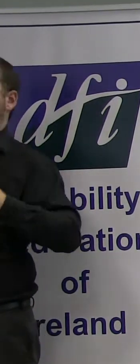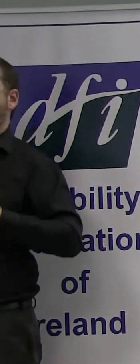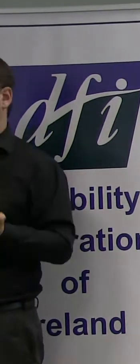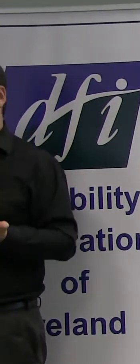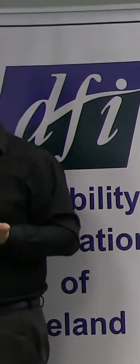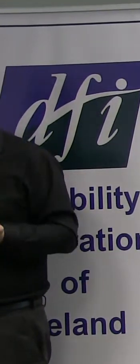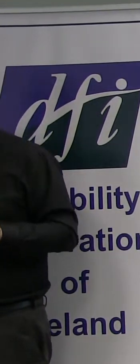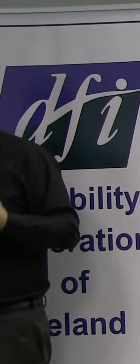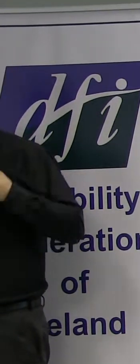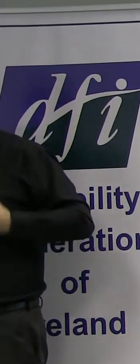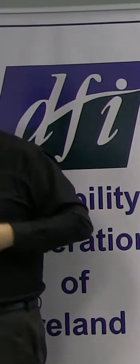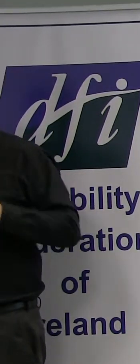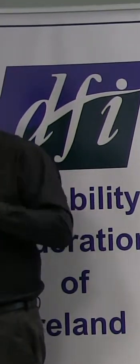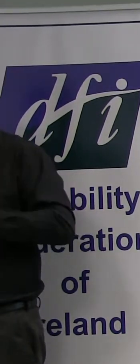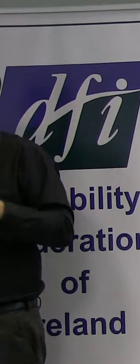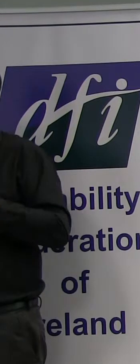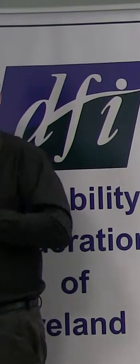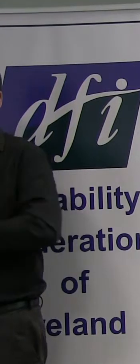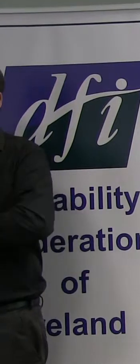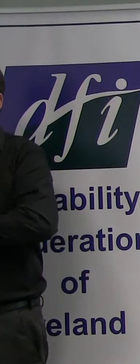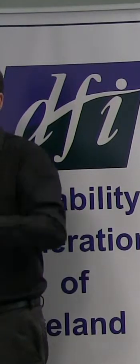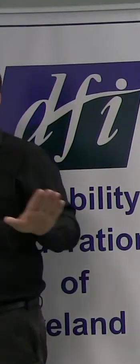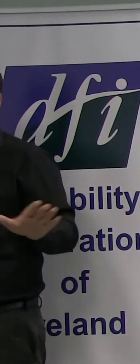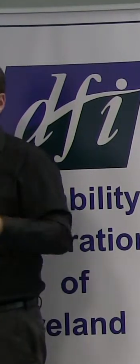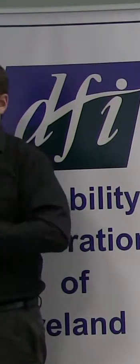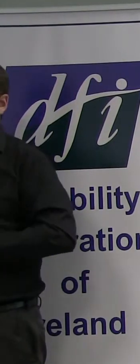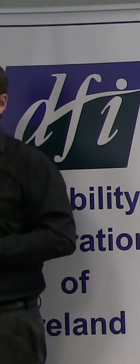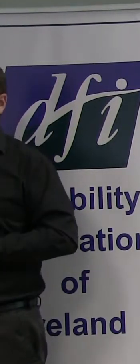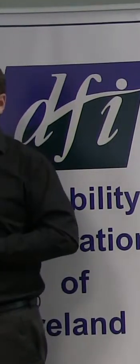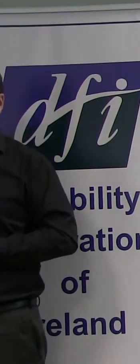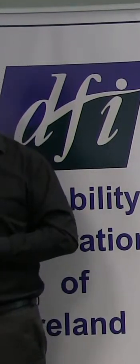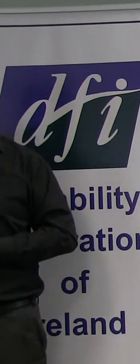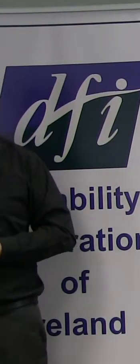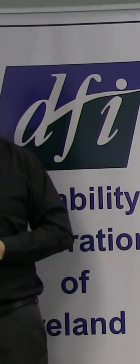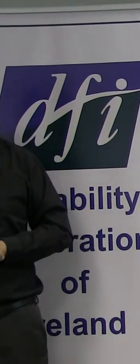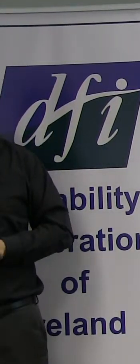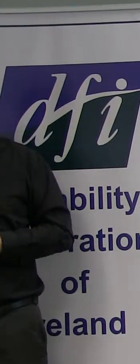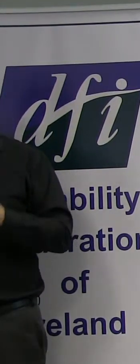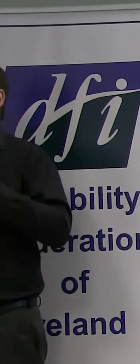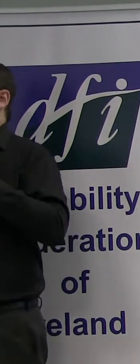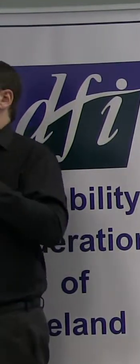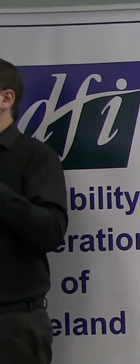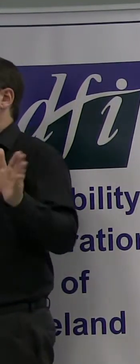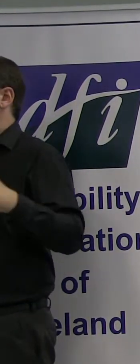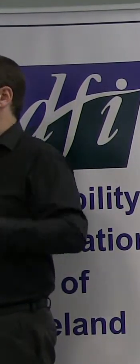beings aren't like that all the time. so the public benefit test we have to apply it